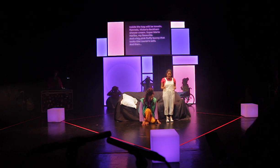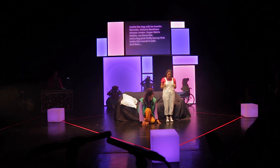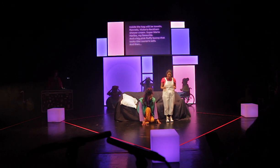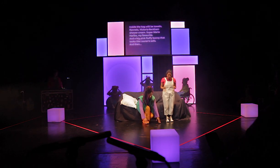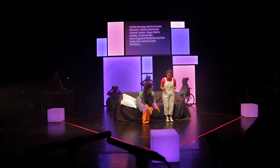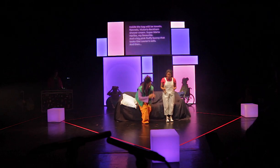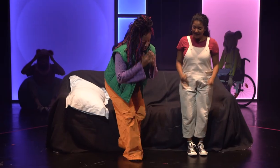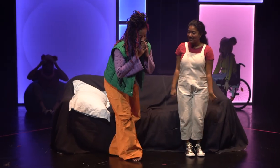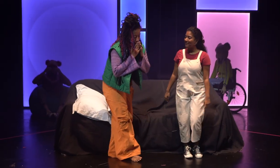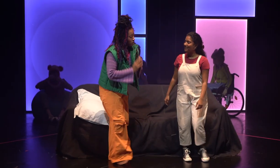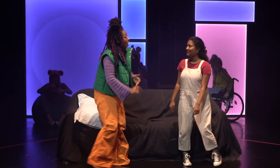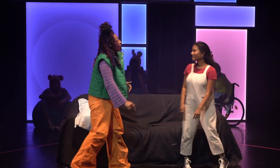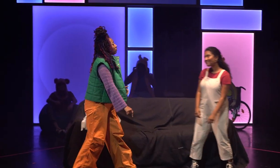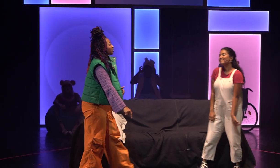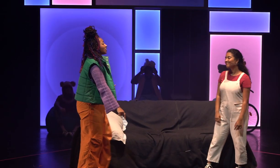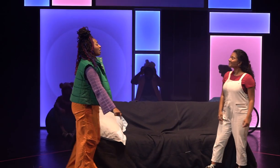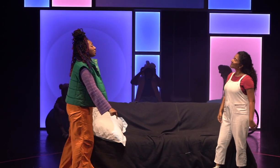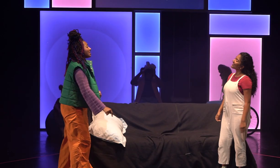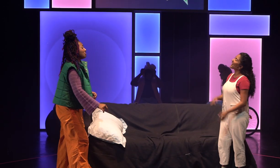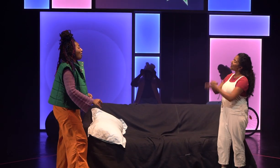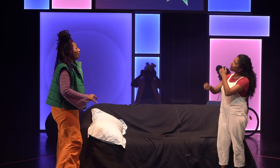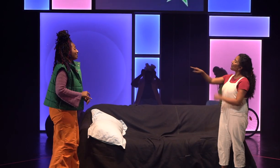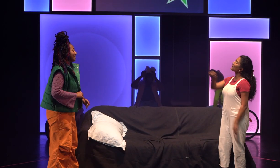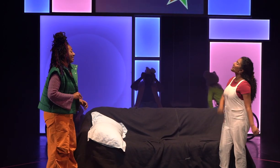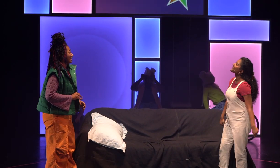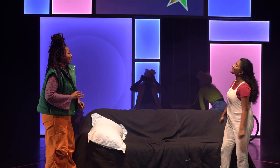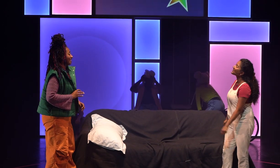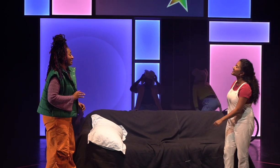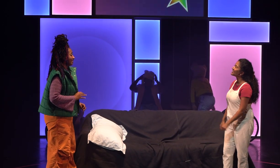And then - no, shut up, you did not!